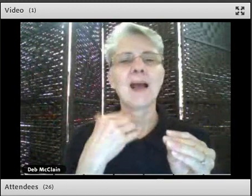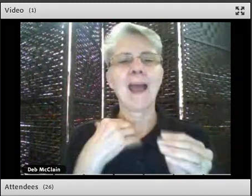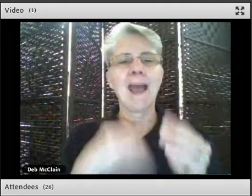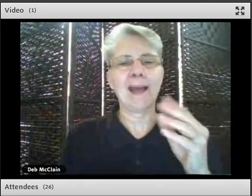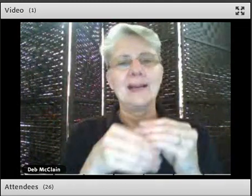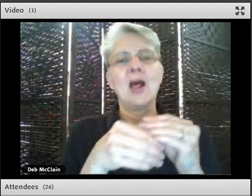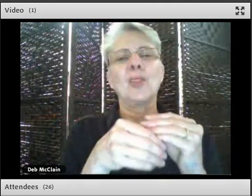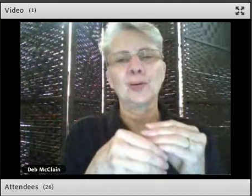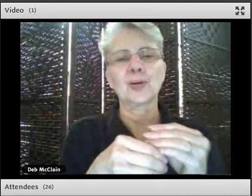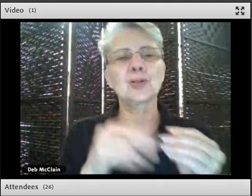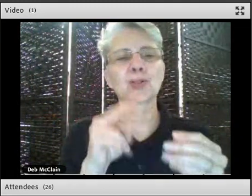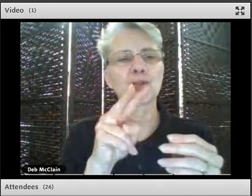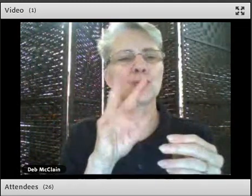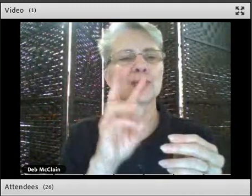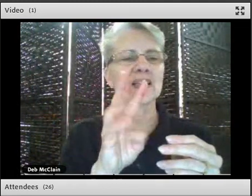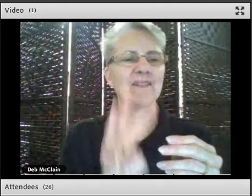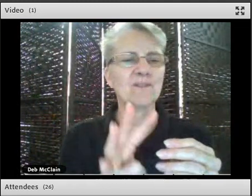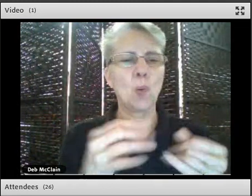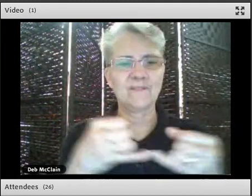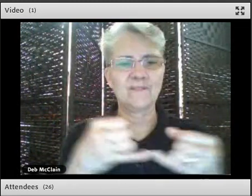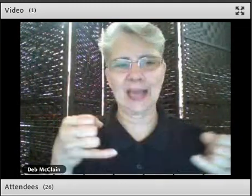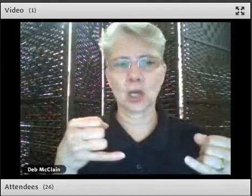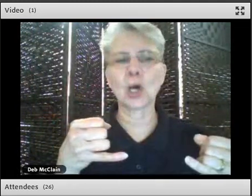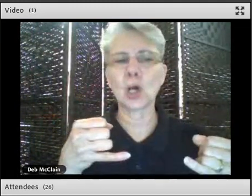and record that "C" copyright date.